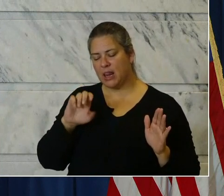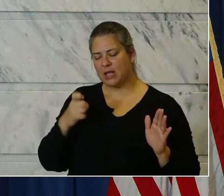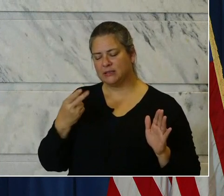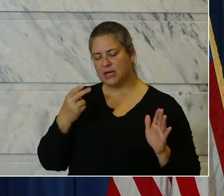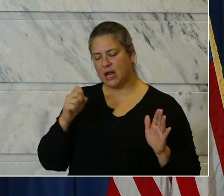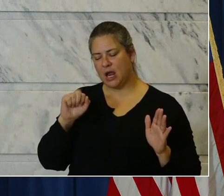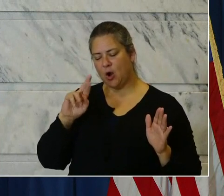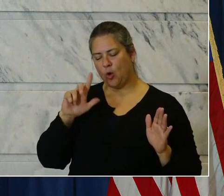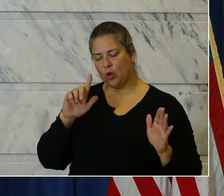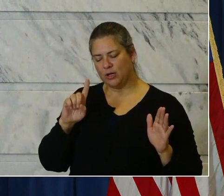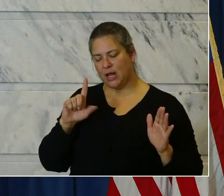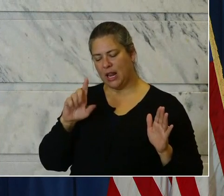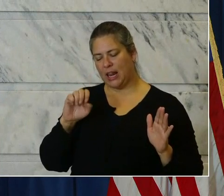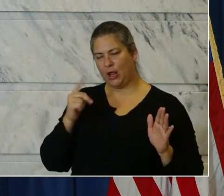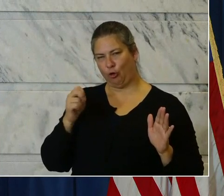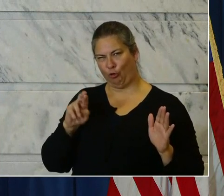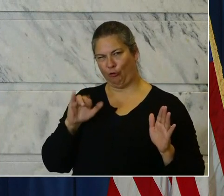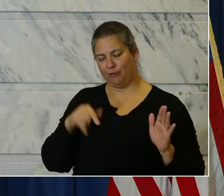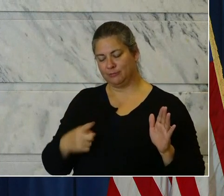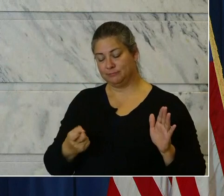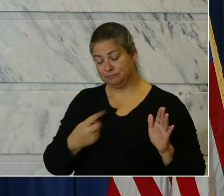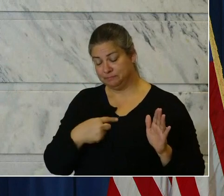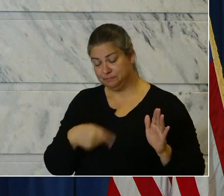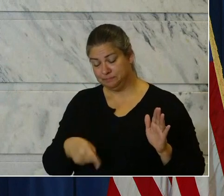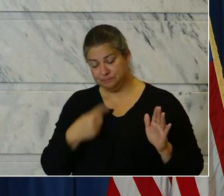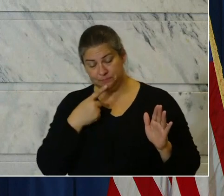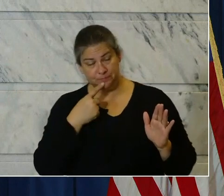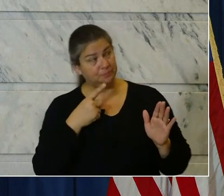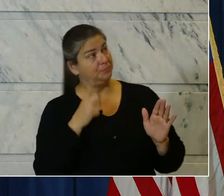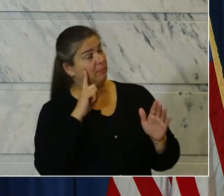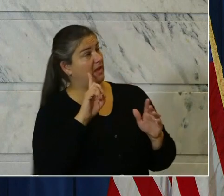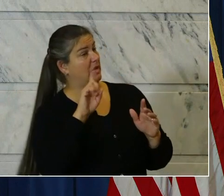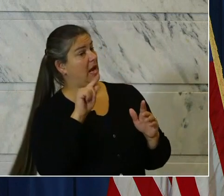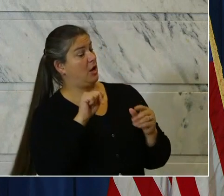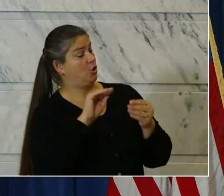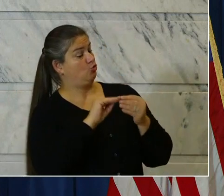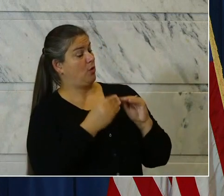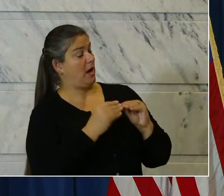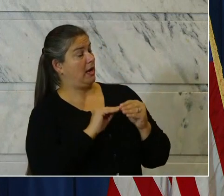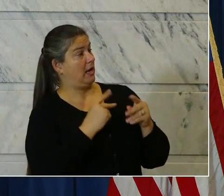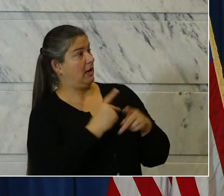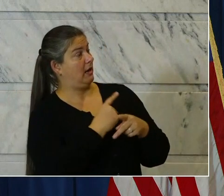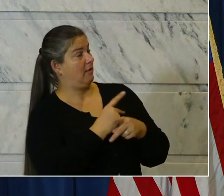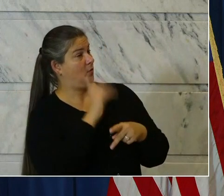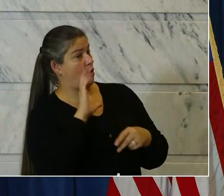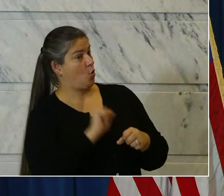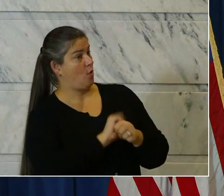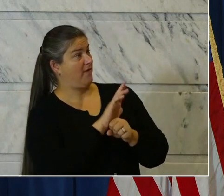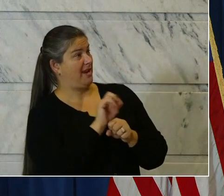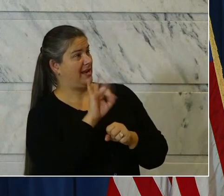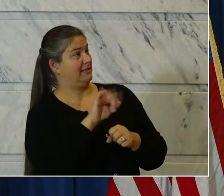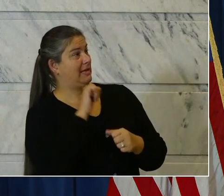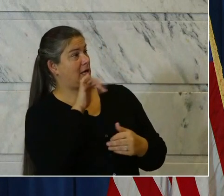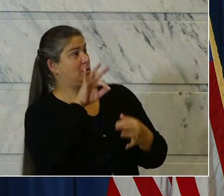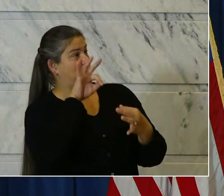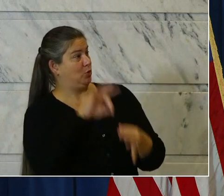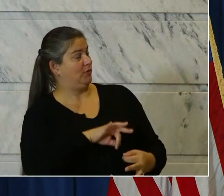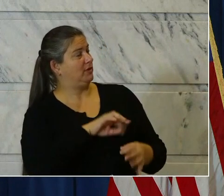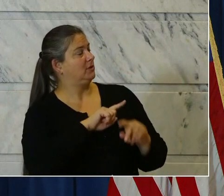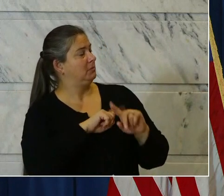JEREMY CHISENHALL- LEXINGTON HERALD LEADER. ANOTHER GOVERNOR AND STATE OF THE KNOWLEDGE THAT DATA TRACKING FOR COVID